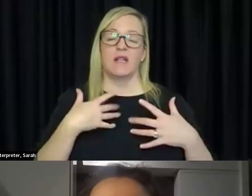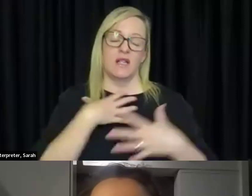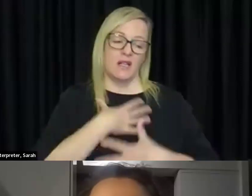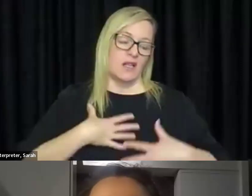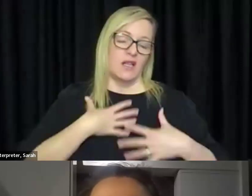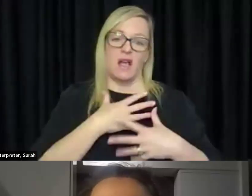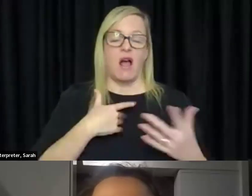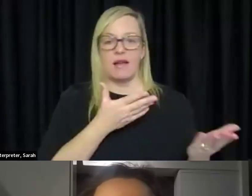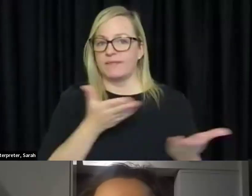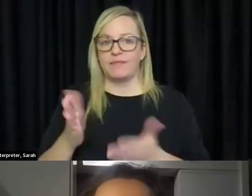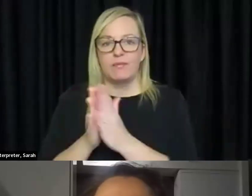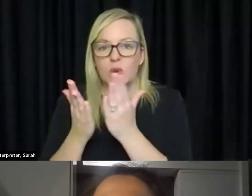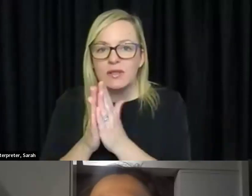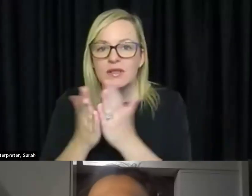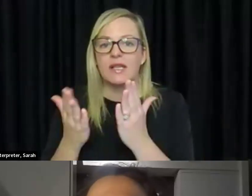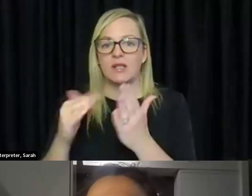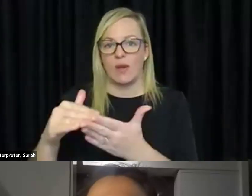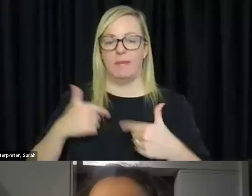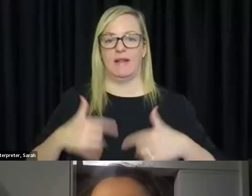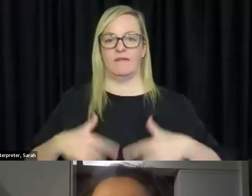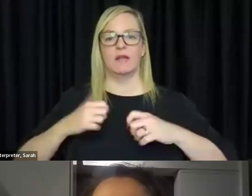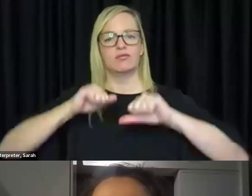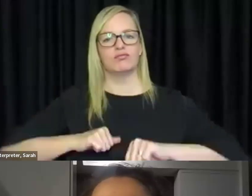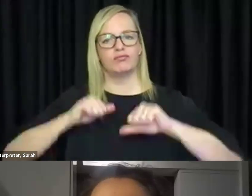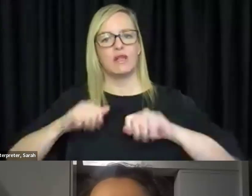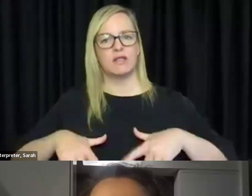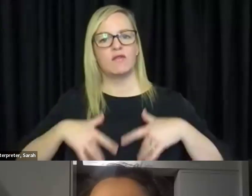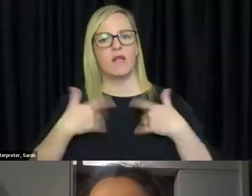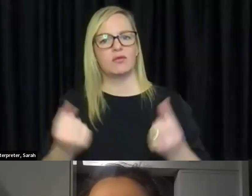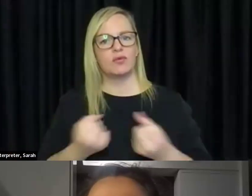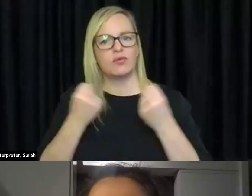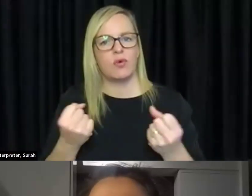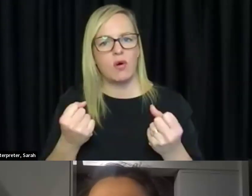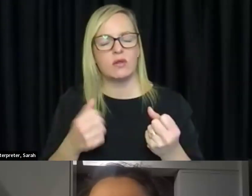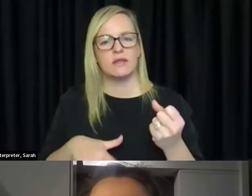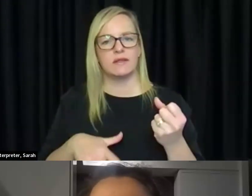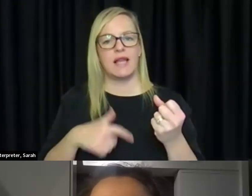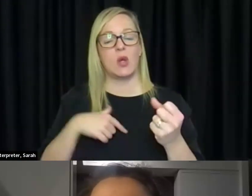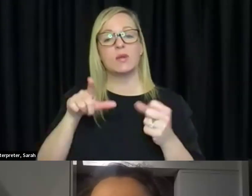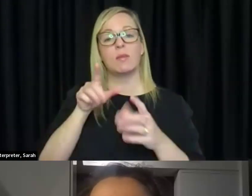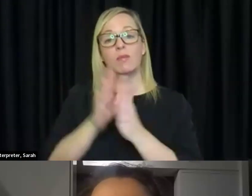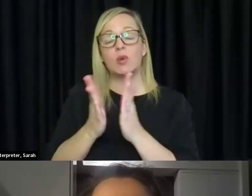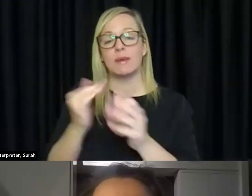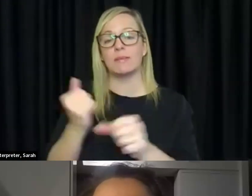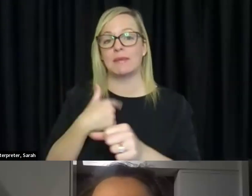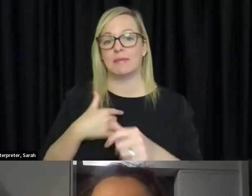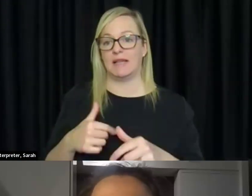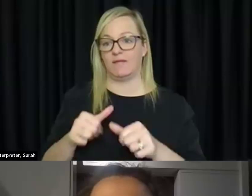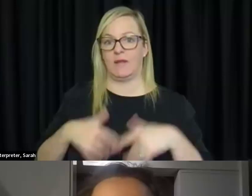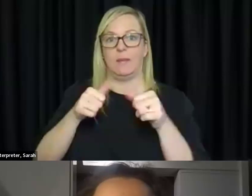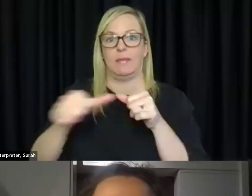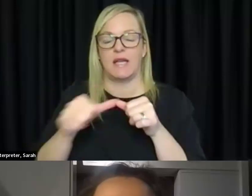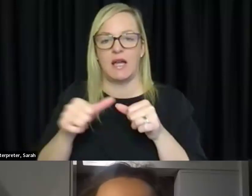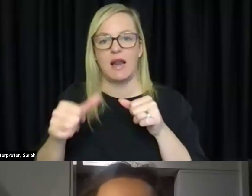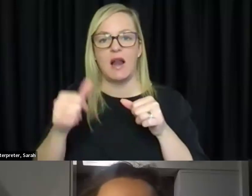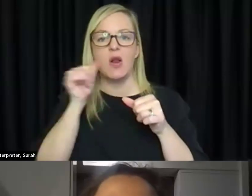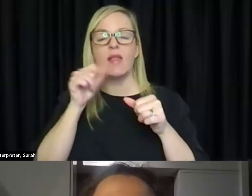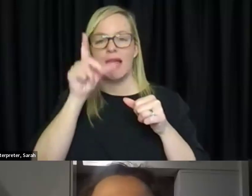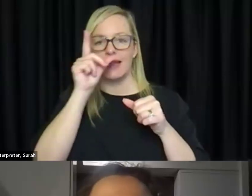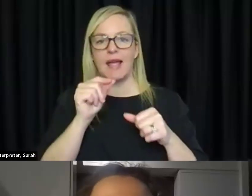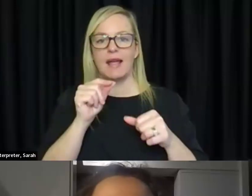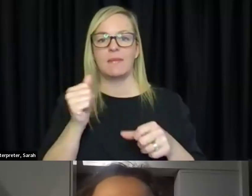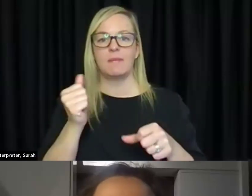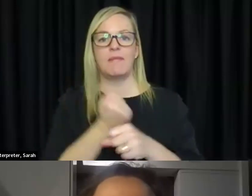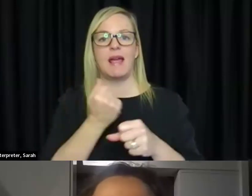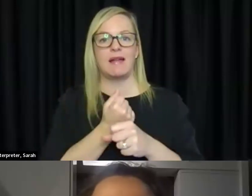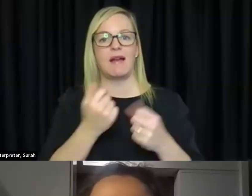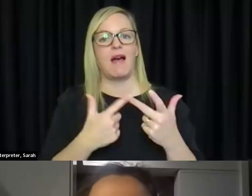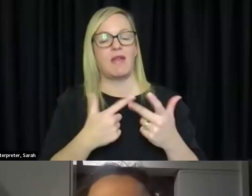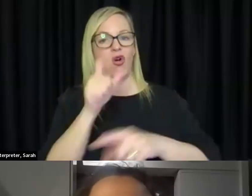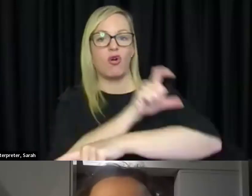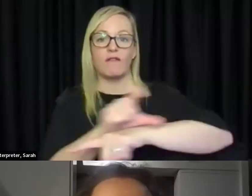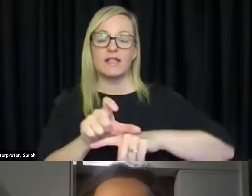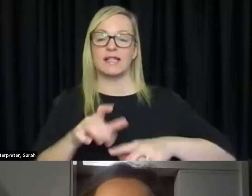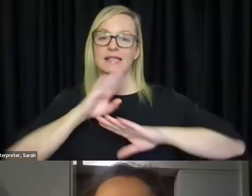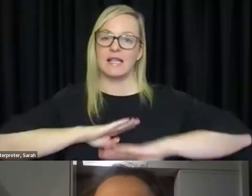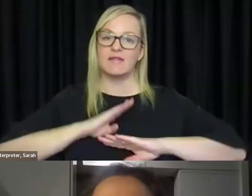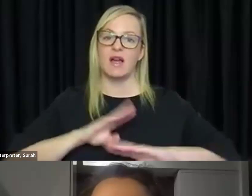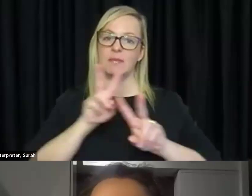that I turn to to galvanise me and I believe that they can bring solace to so many other people.